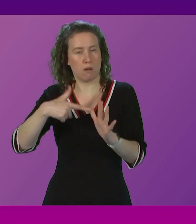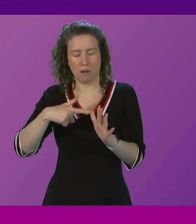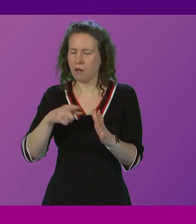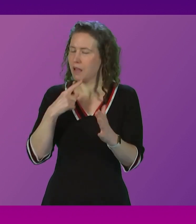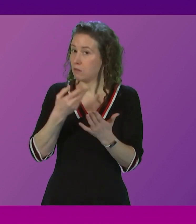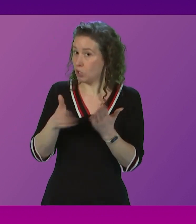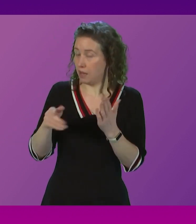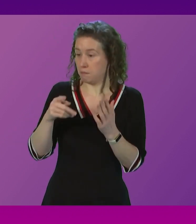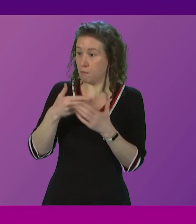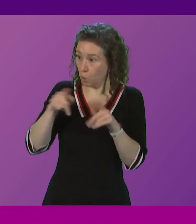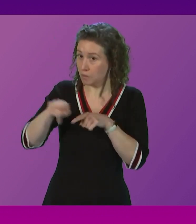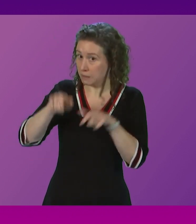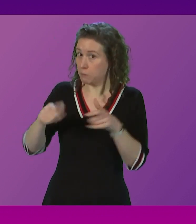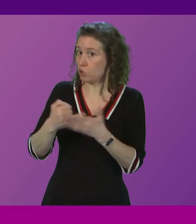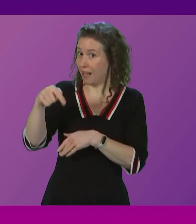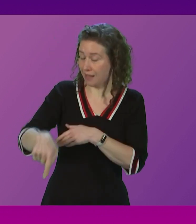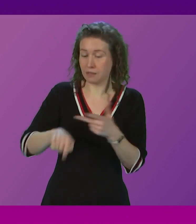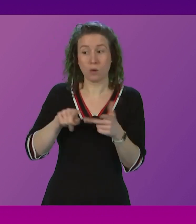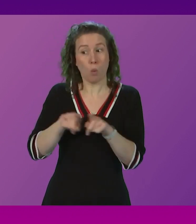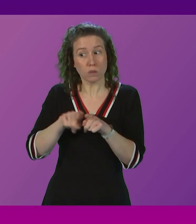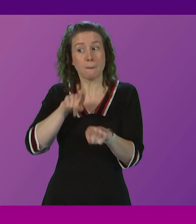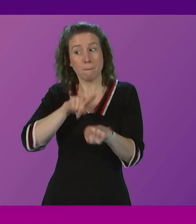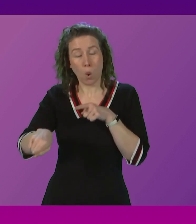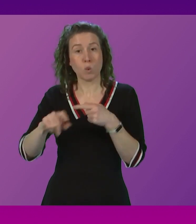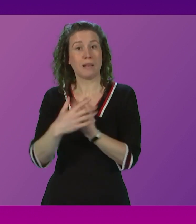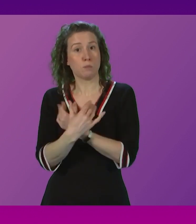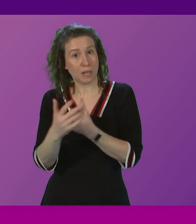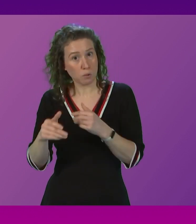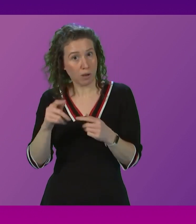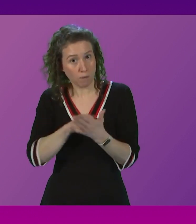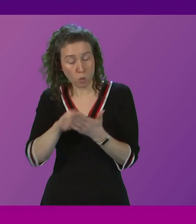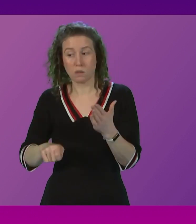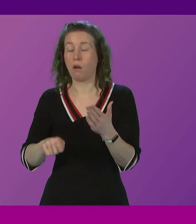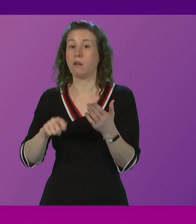includes a majority of Liberal Democrat voters, Labour voters and Scottish National Party voters.